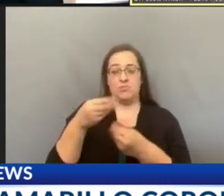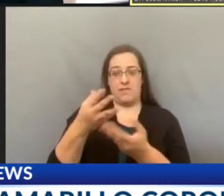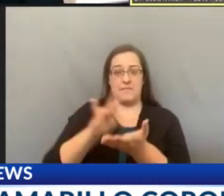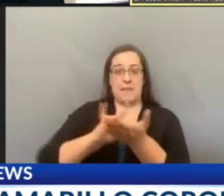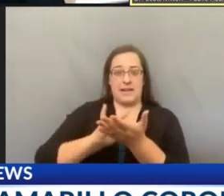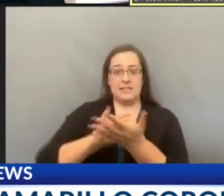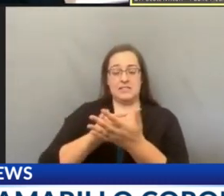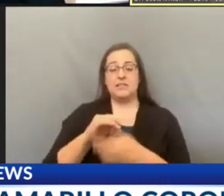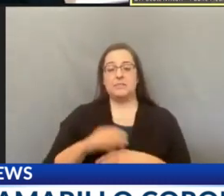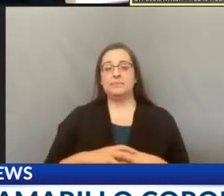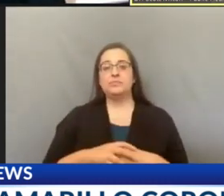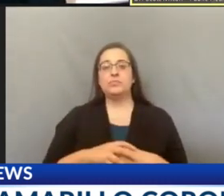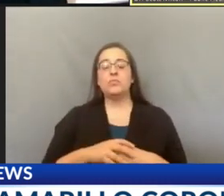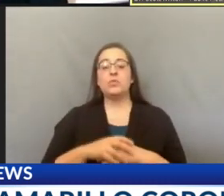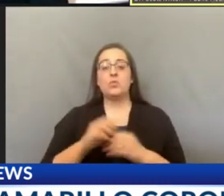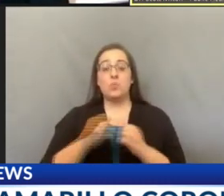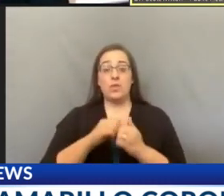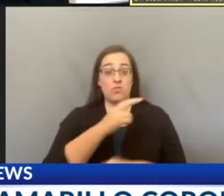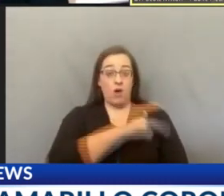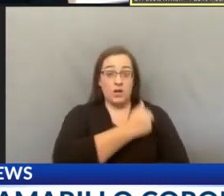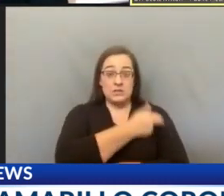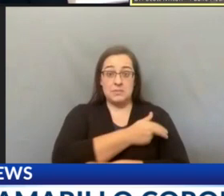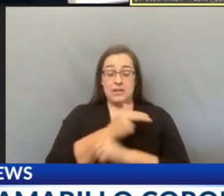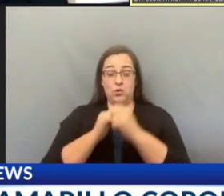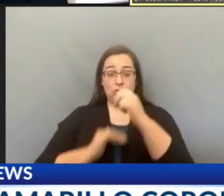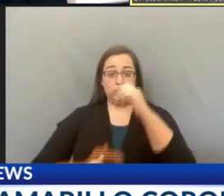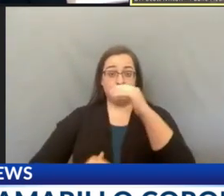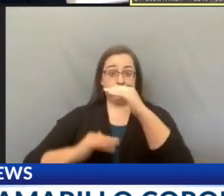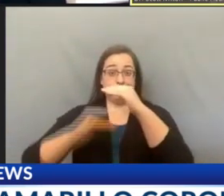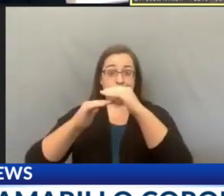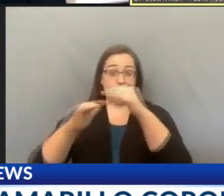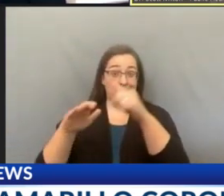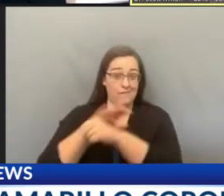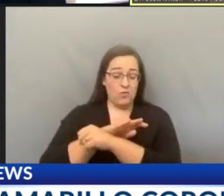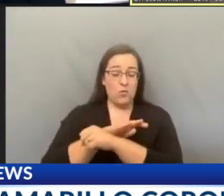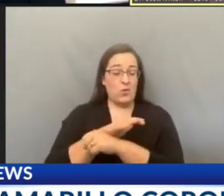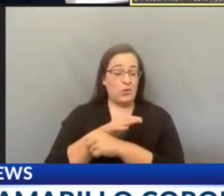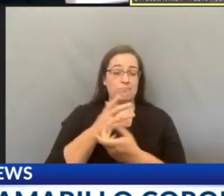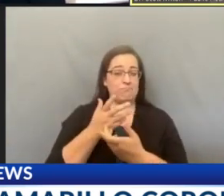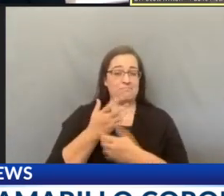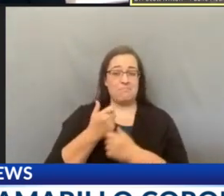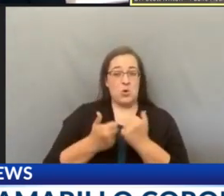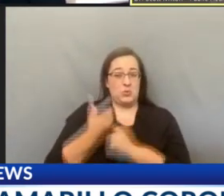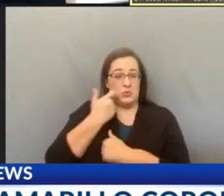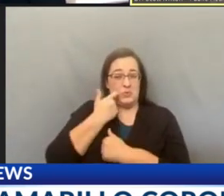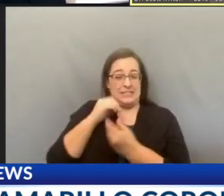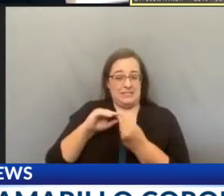REMDESIVIR TWO DAYS AGO AT NORTHWEST TEXAS HOSPITAL WE'VE